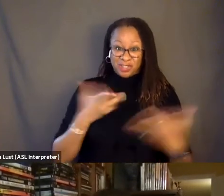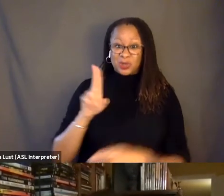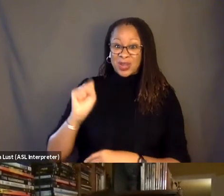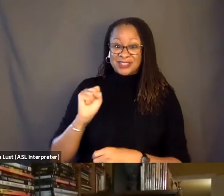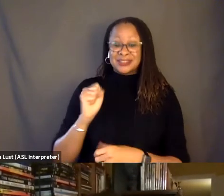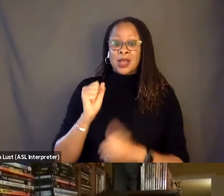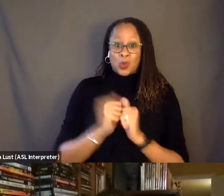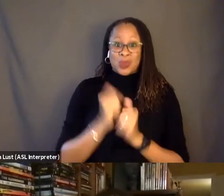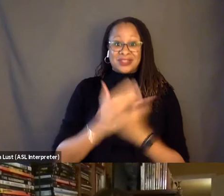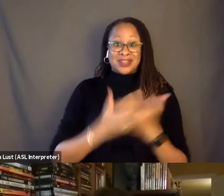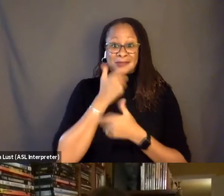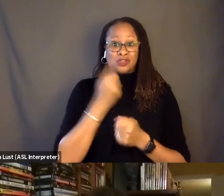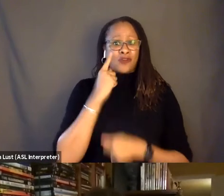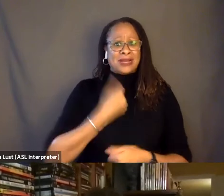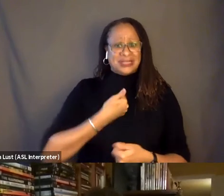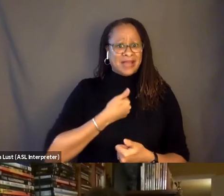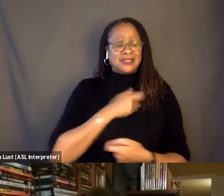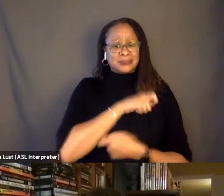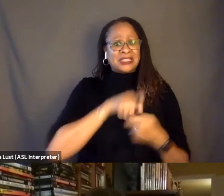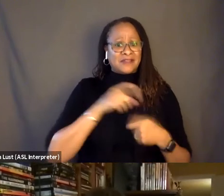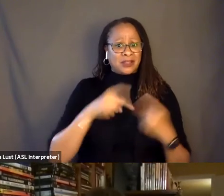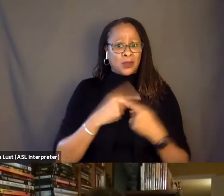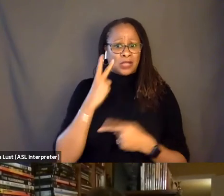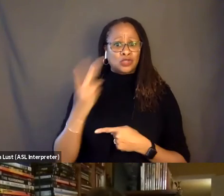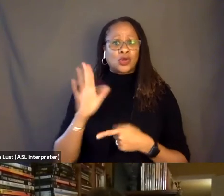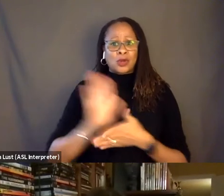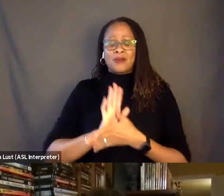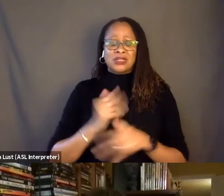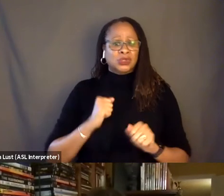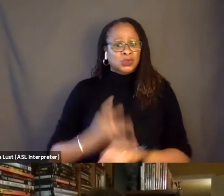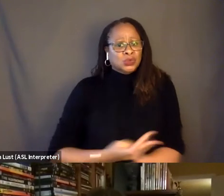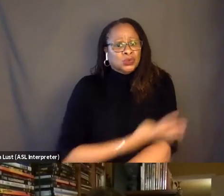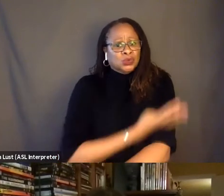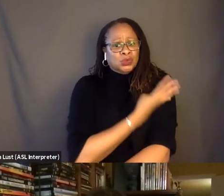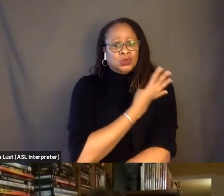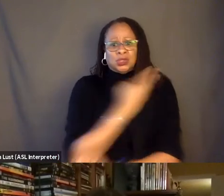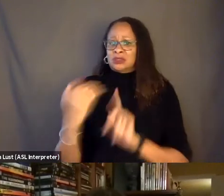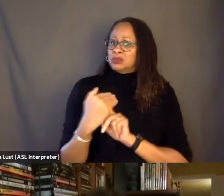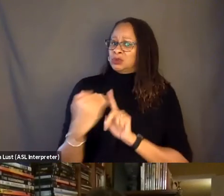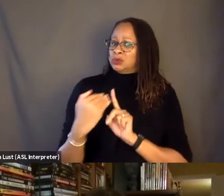For me certainly when I saw your movie, it was a chilling, chilling reminder of how dangerous